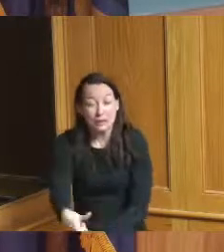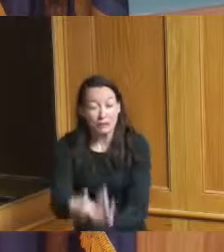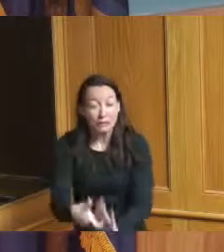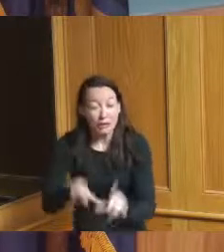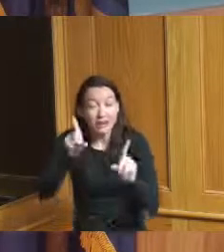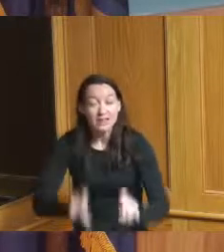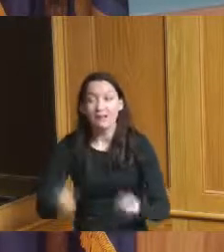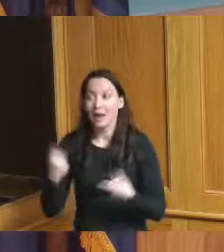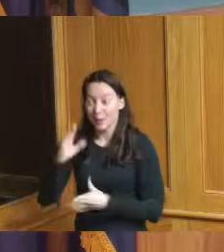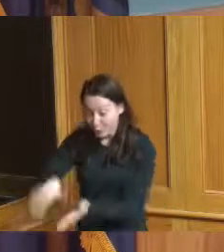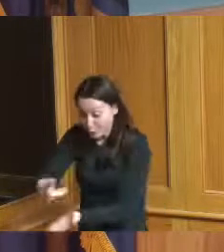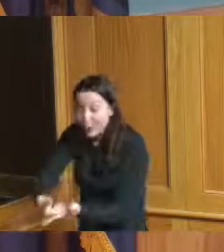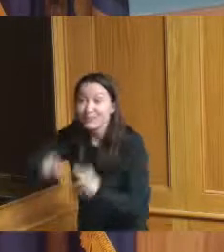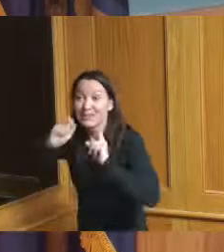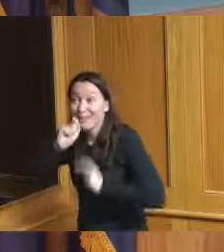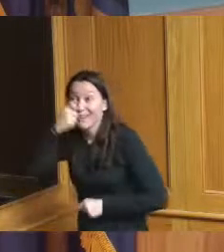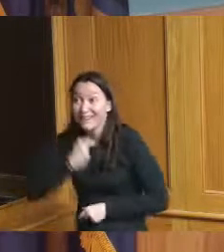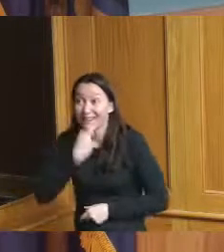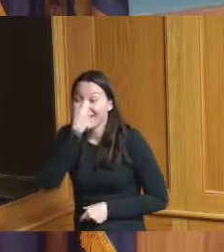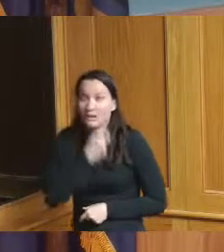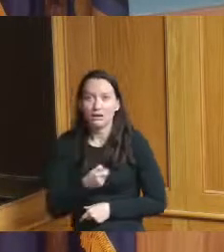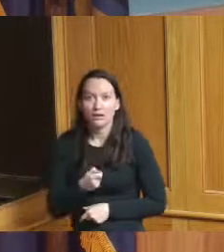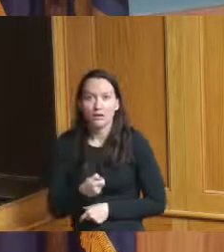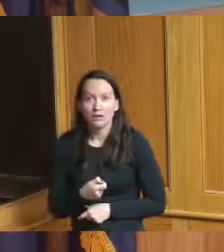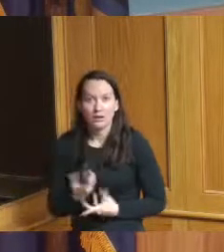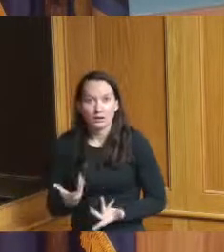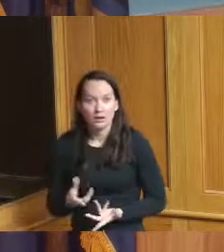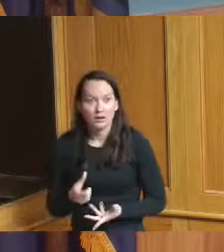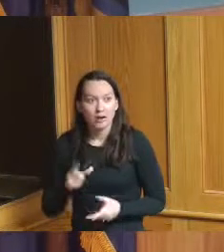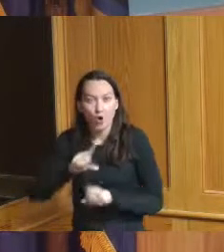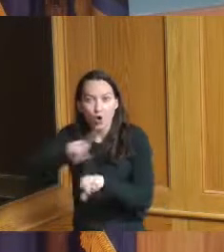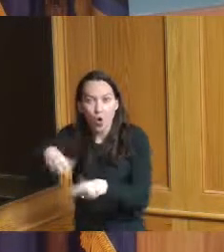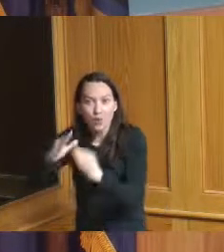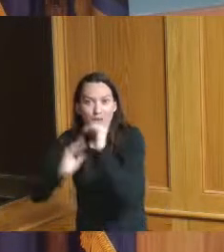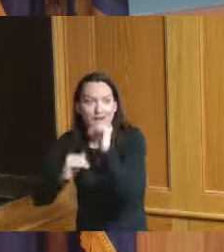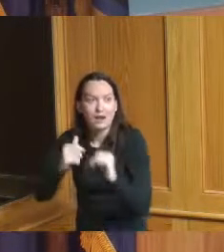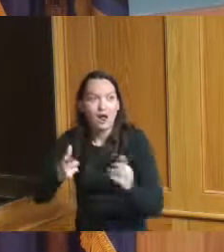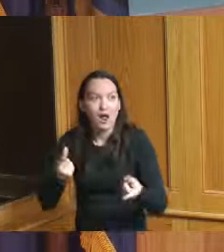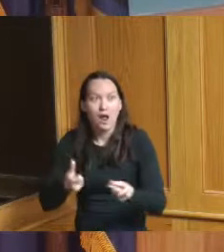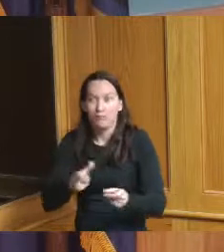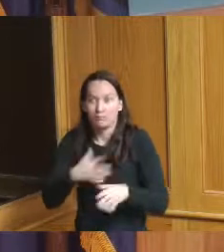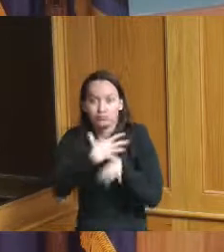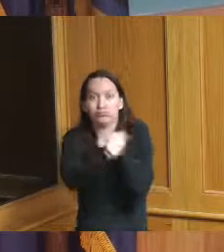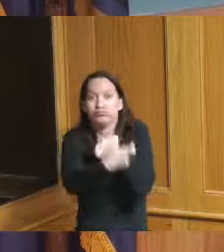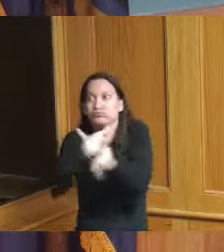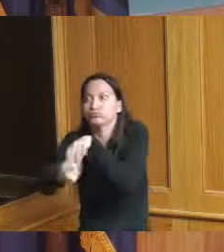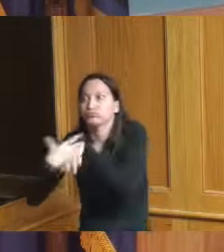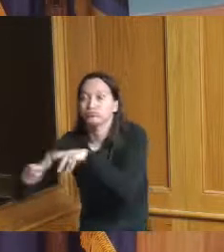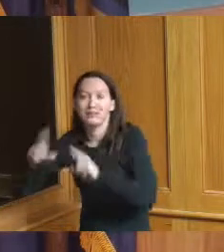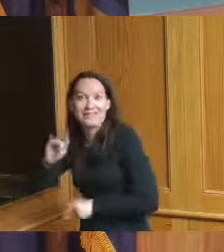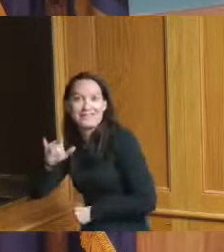get a test that's not one of these sites because they were at a test and now they're stuck with big